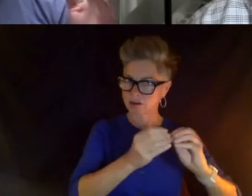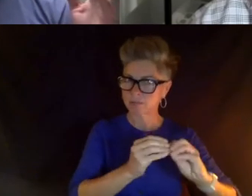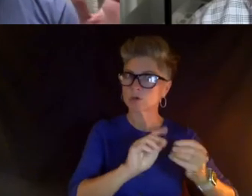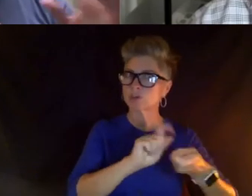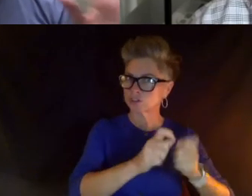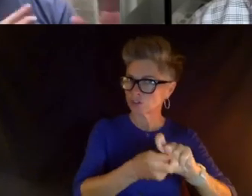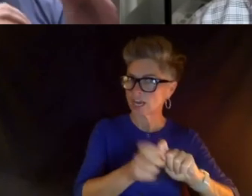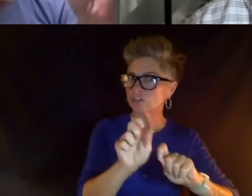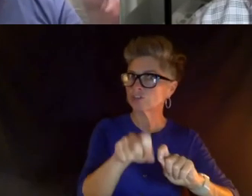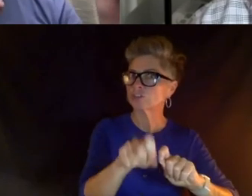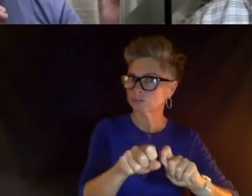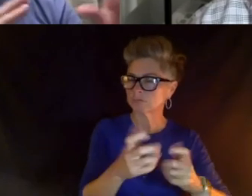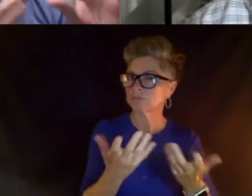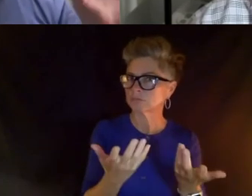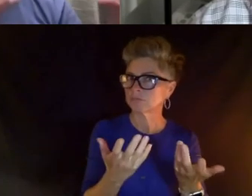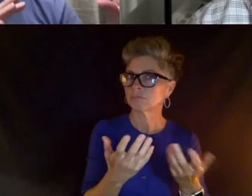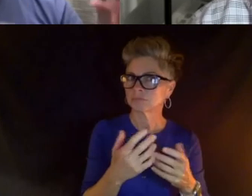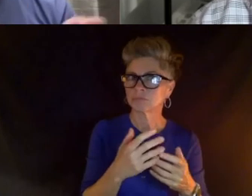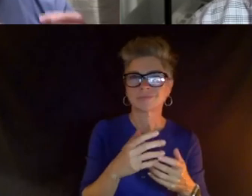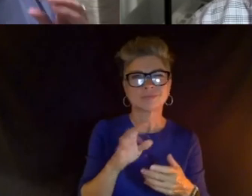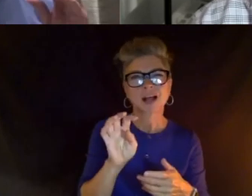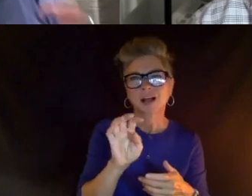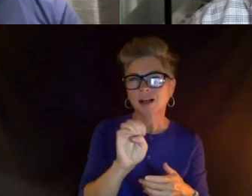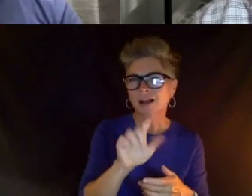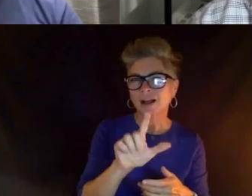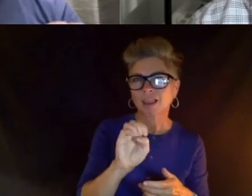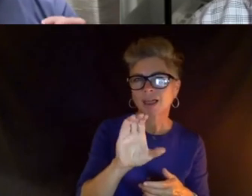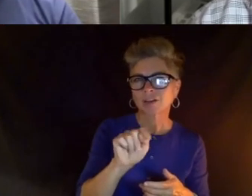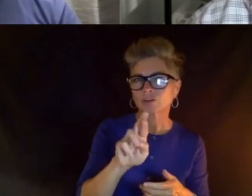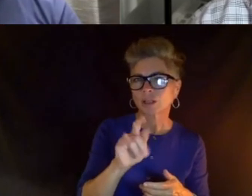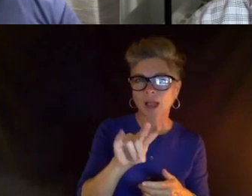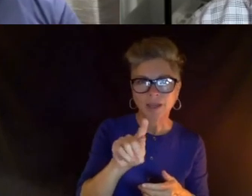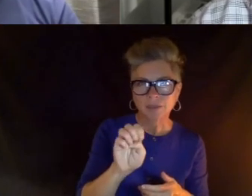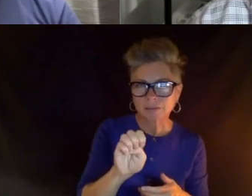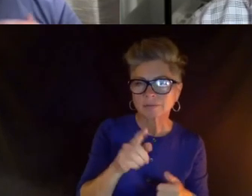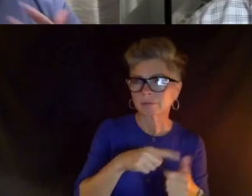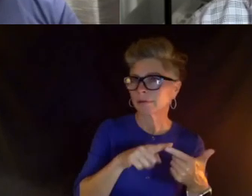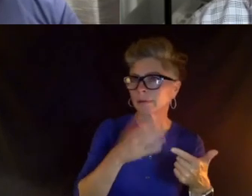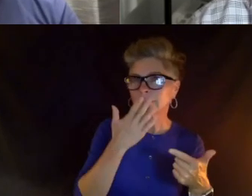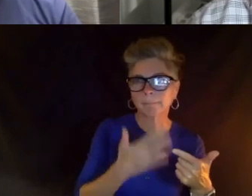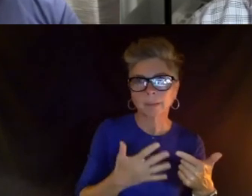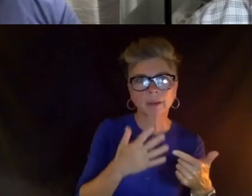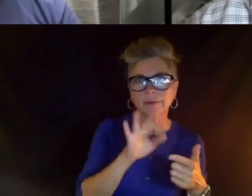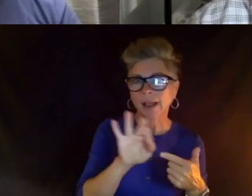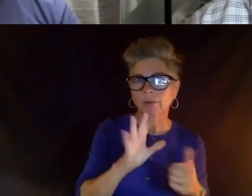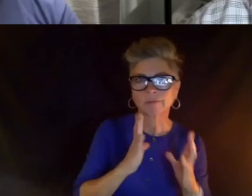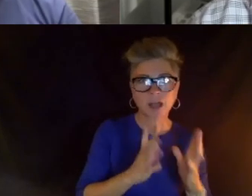Again, electrolytes and blood counts are all okay, but how is that person feeling? What changes are they seeing